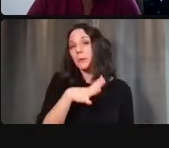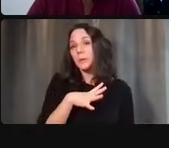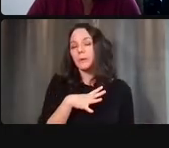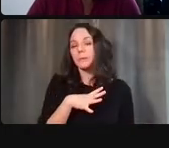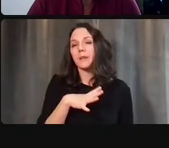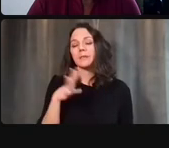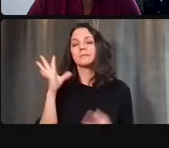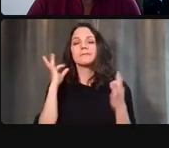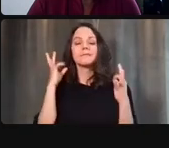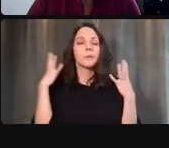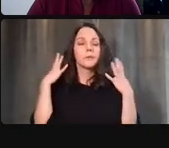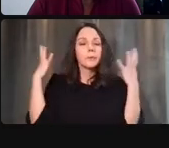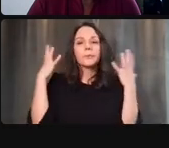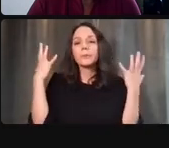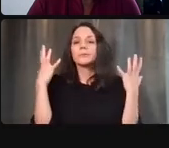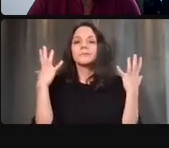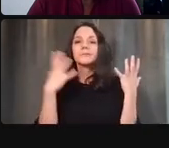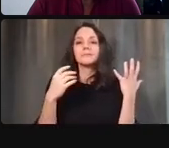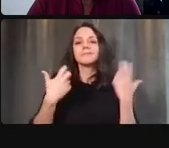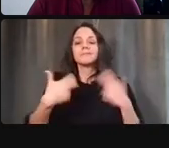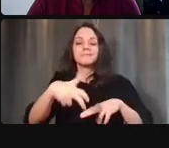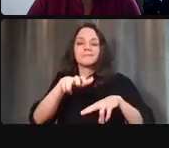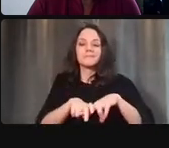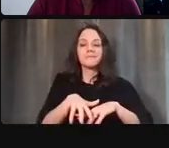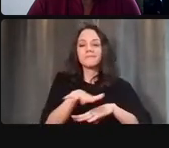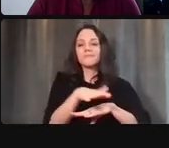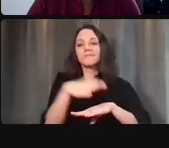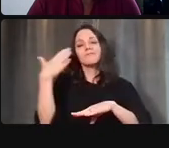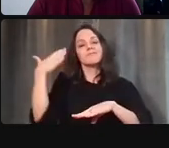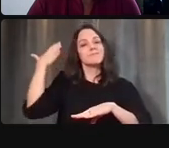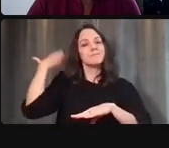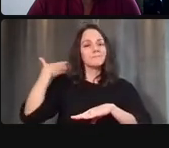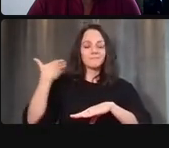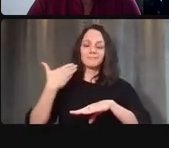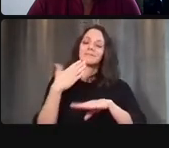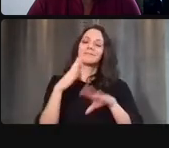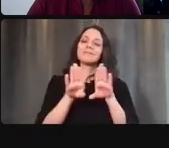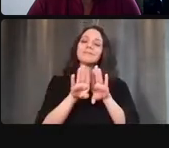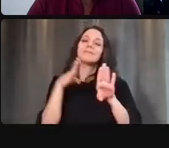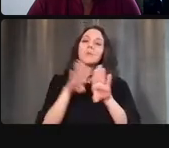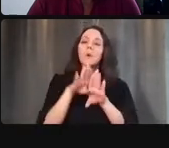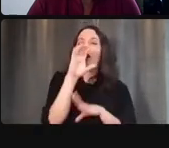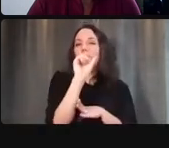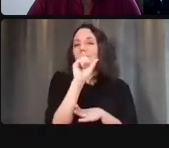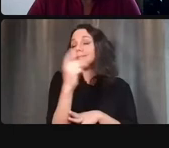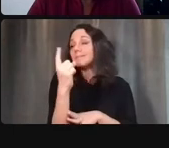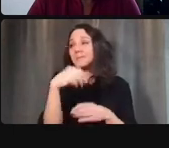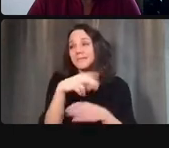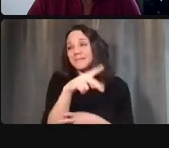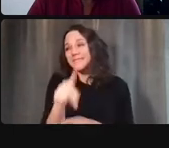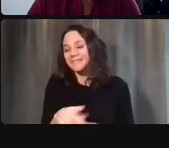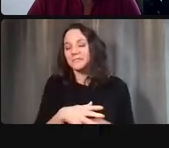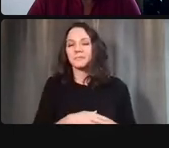sitting on a stoop in front of a bright Orange door somewhere in Philadelphia. I'm wearing a dark blue shirt with purple